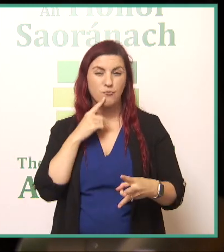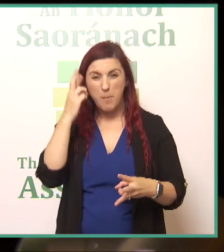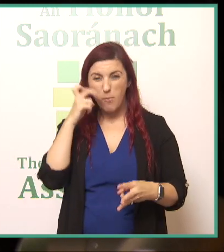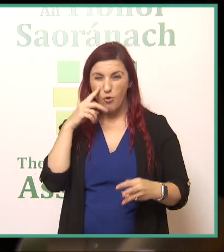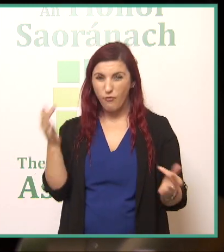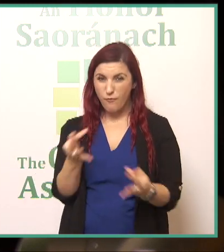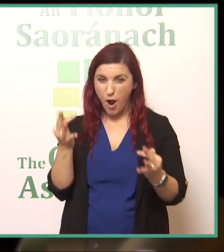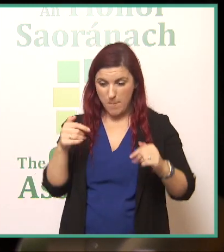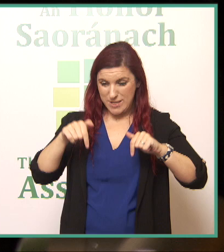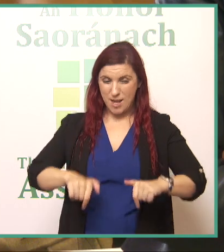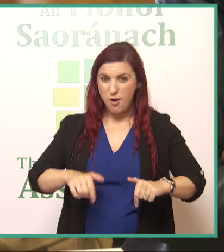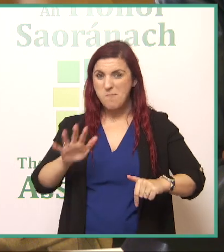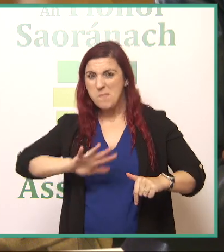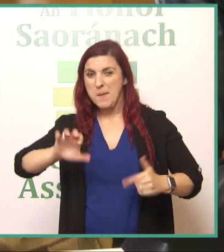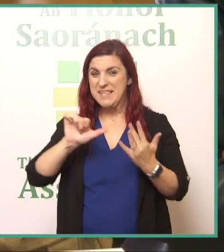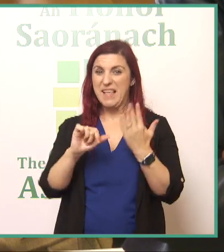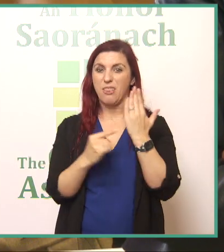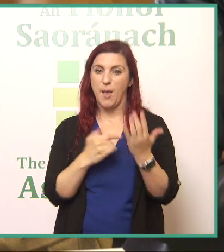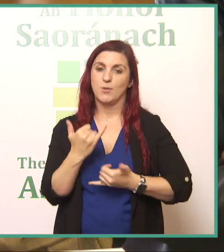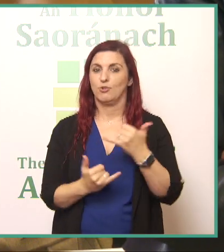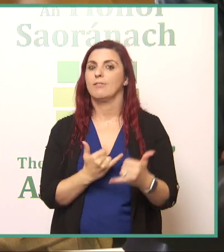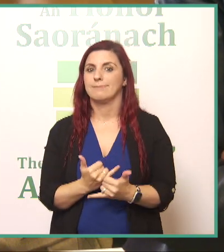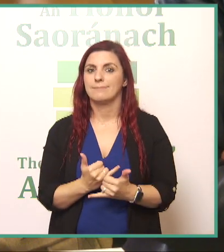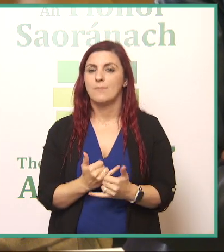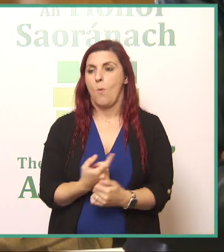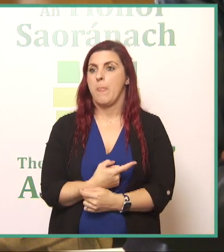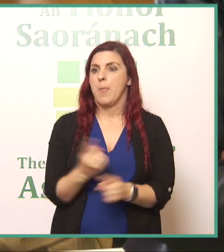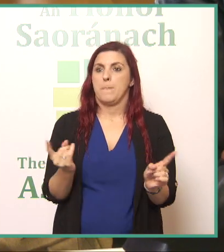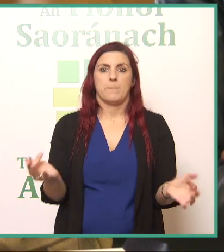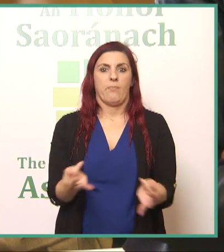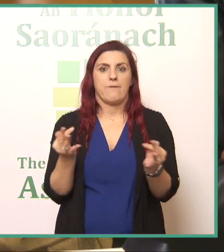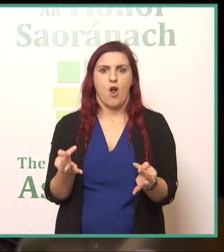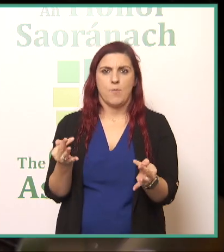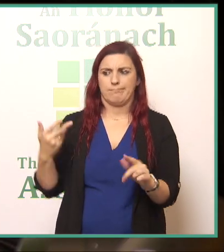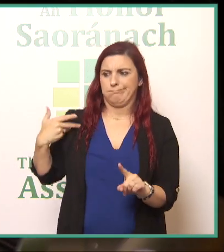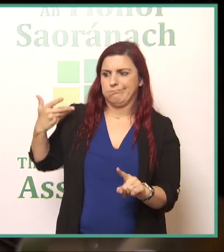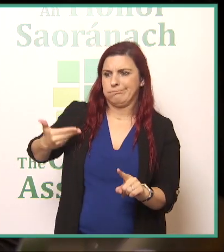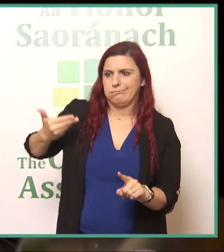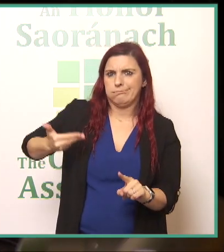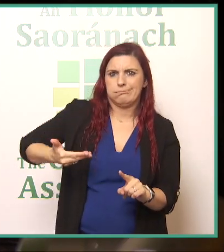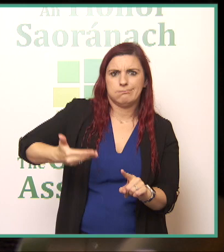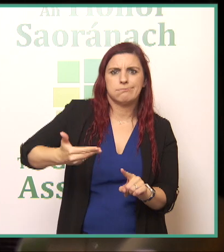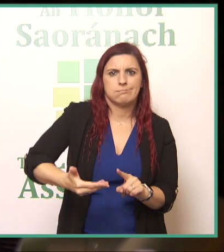about six thousand years so those Farmers have had an enormous influence and much of the biodiversity